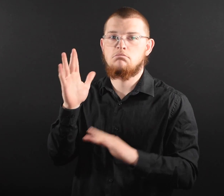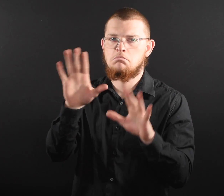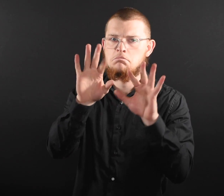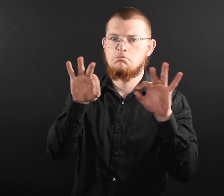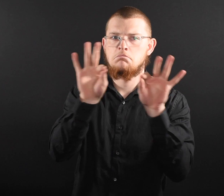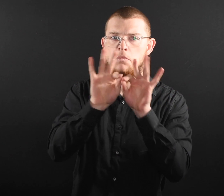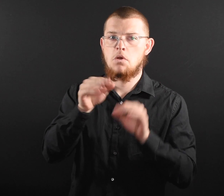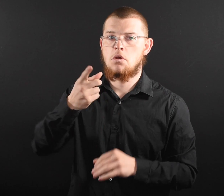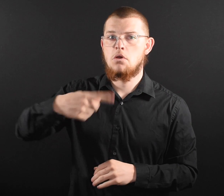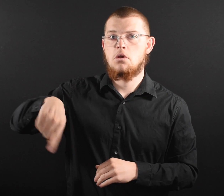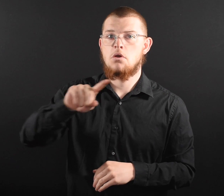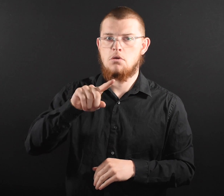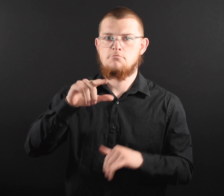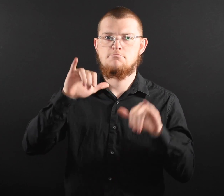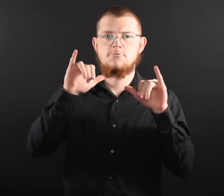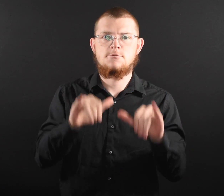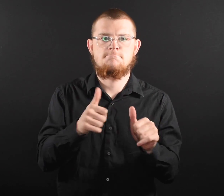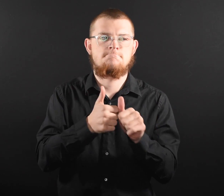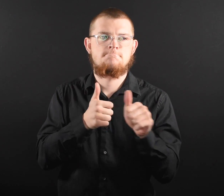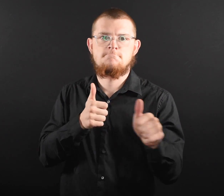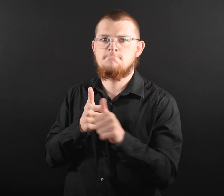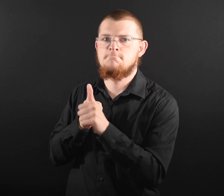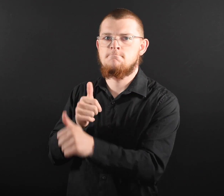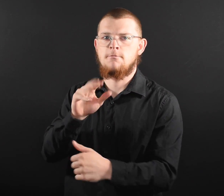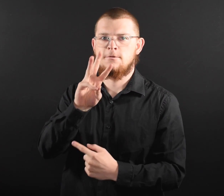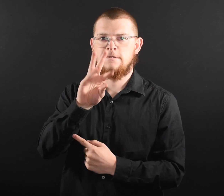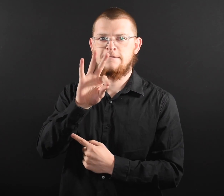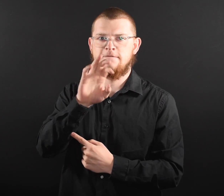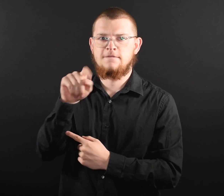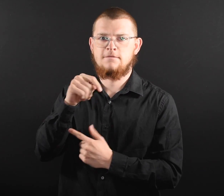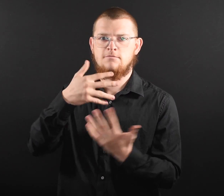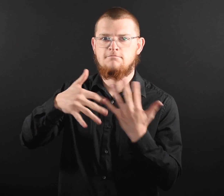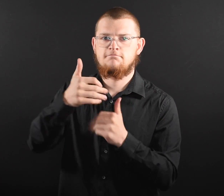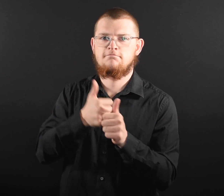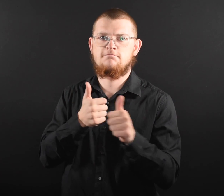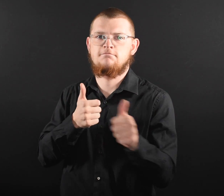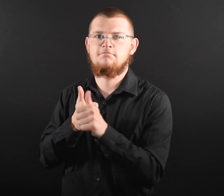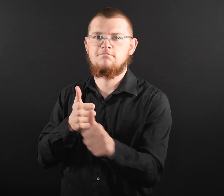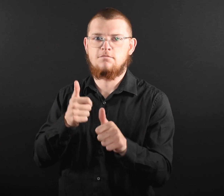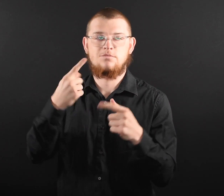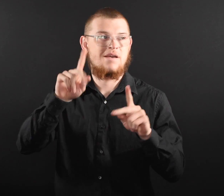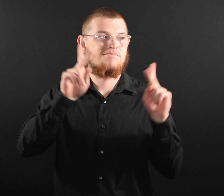as long as those individuals are at least 6 feet apart from one another while on the premises.